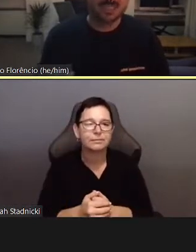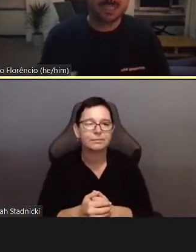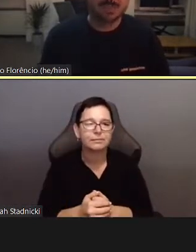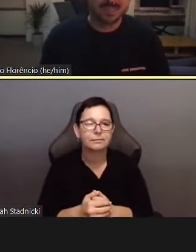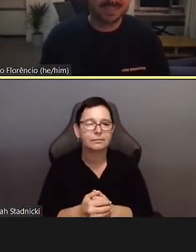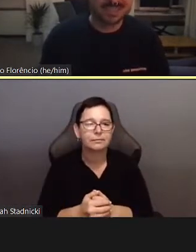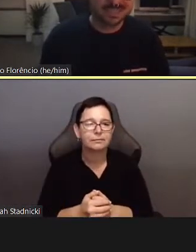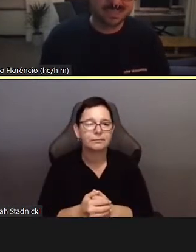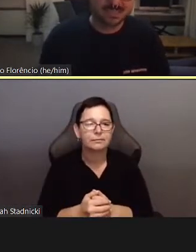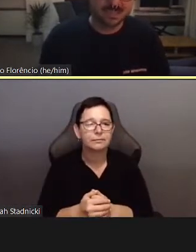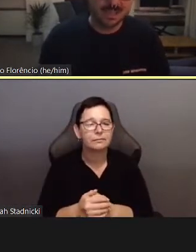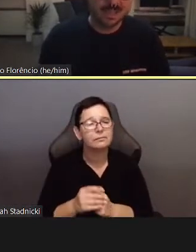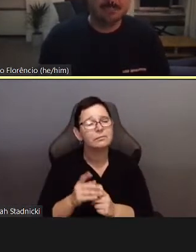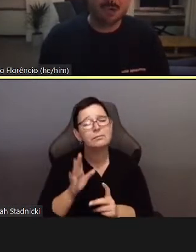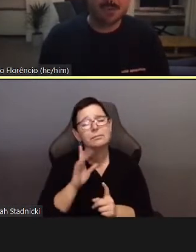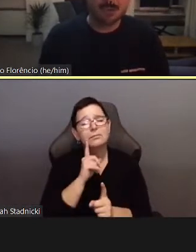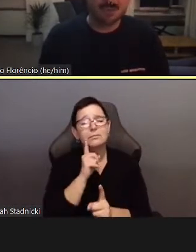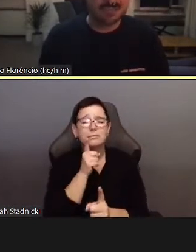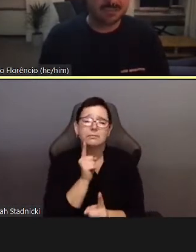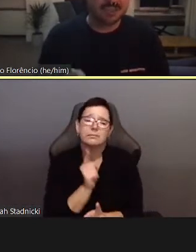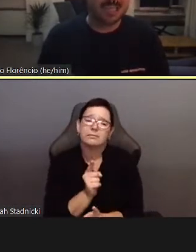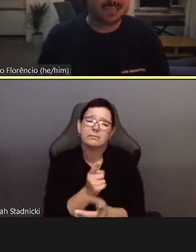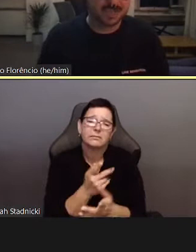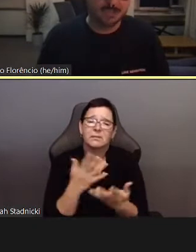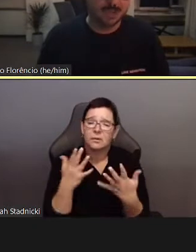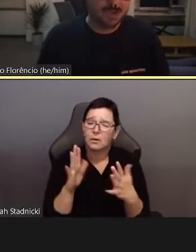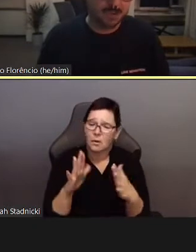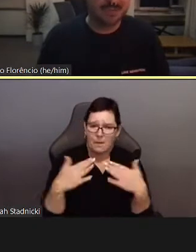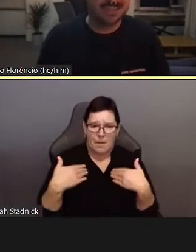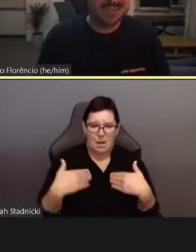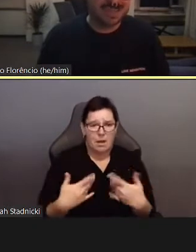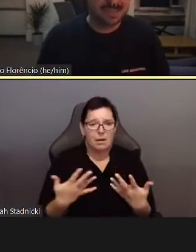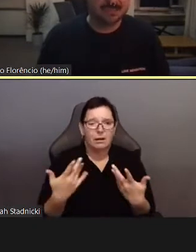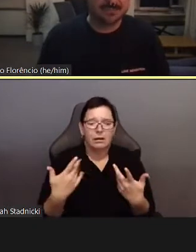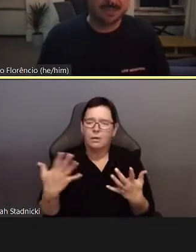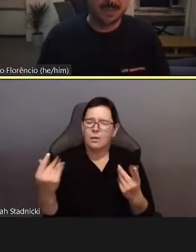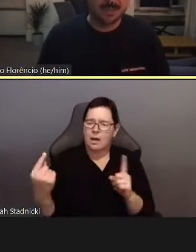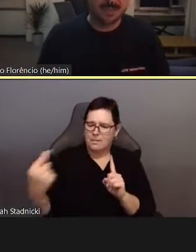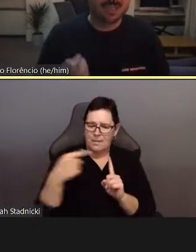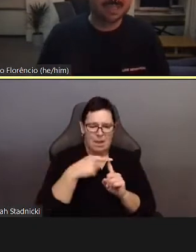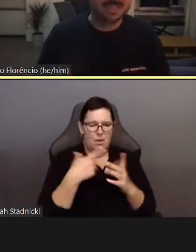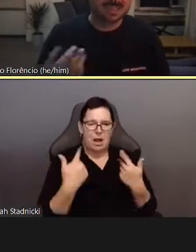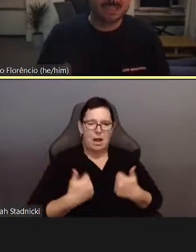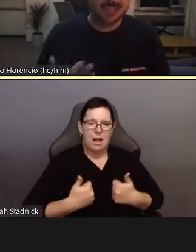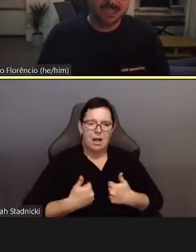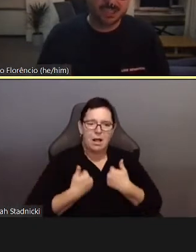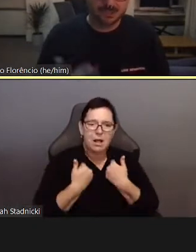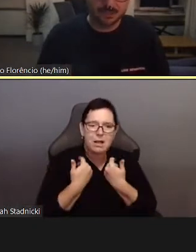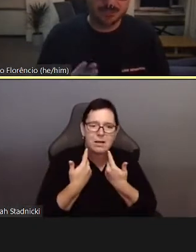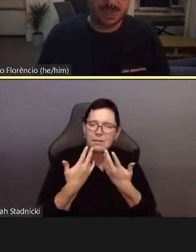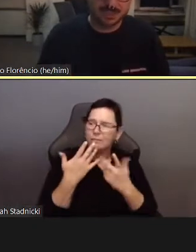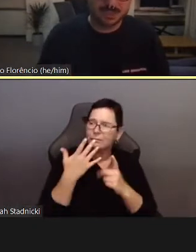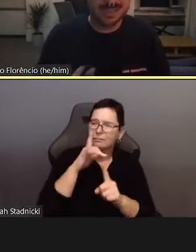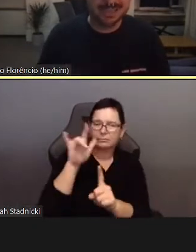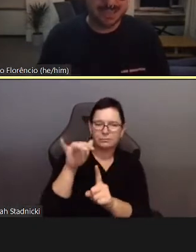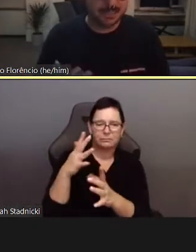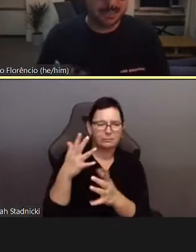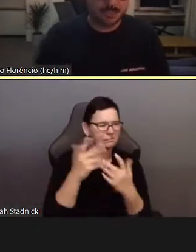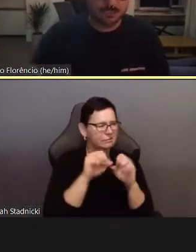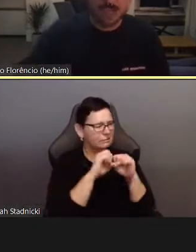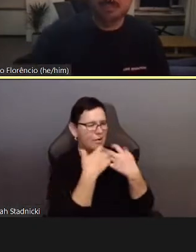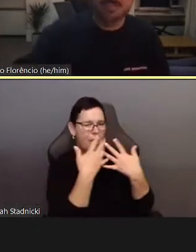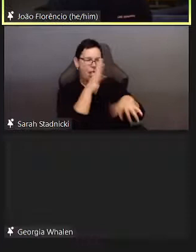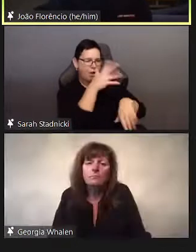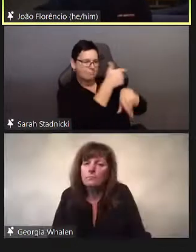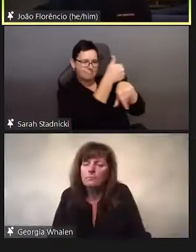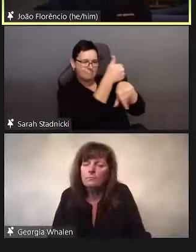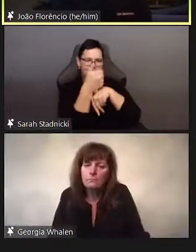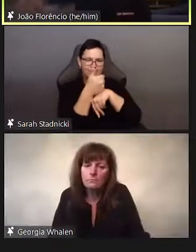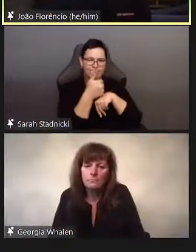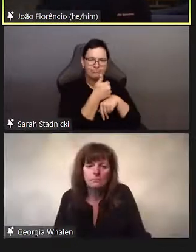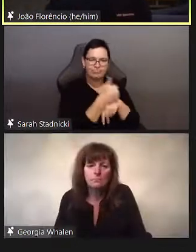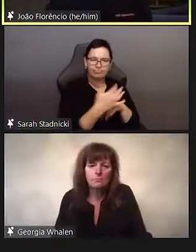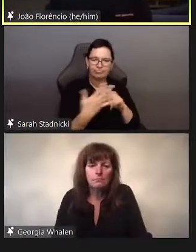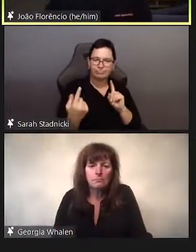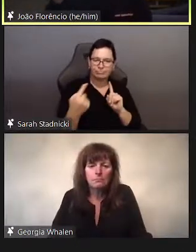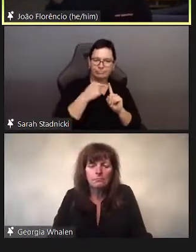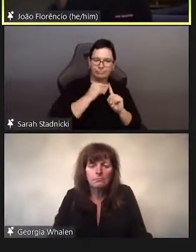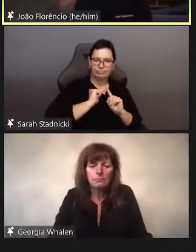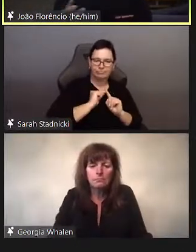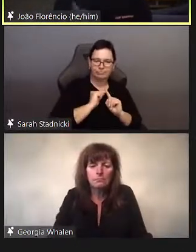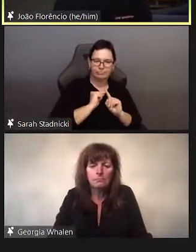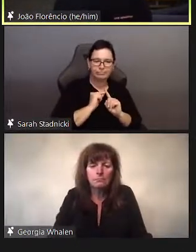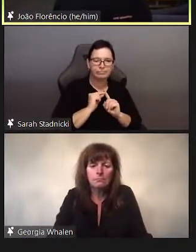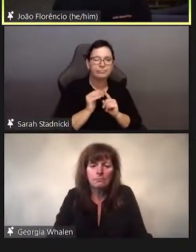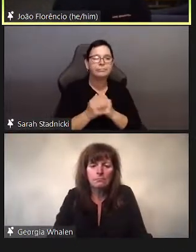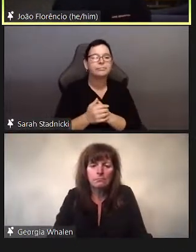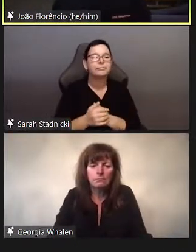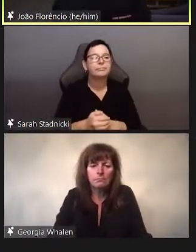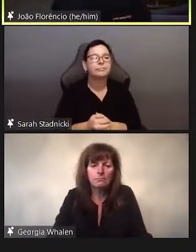Yet the deadly pandemic that is sex only undoes the self to the extent that it creates what Paasonen describes as ripples across indeitites,